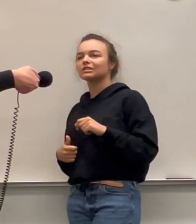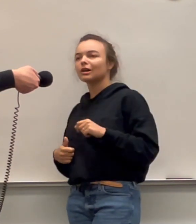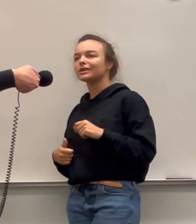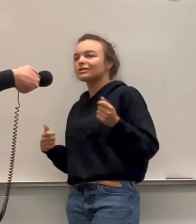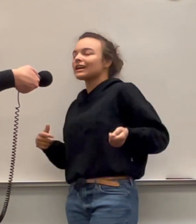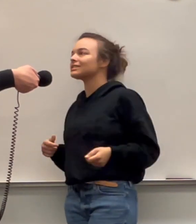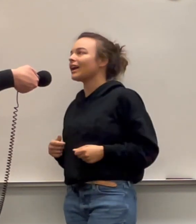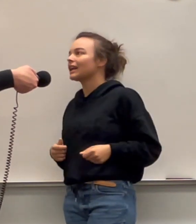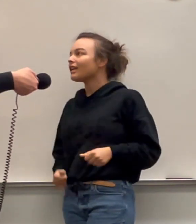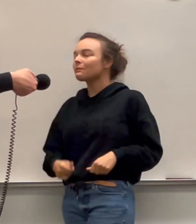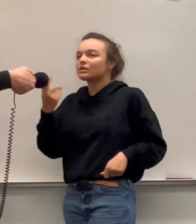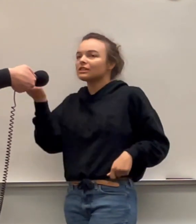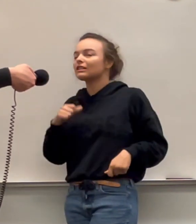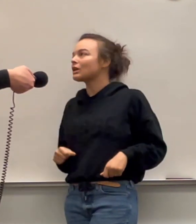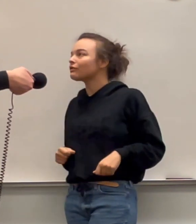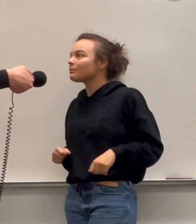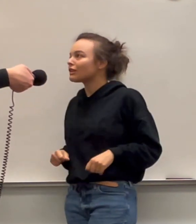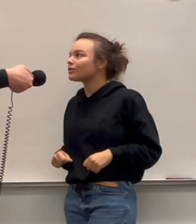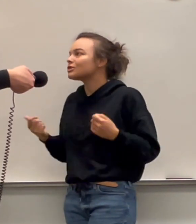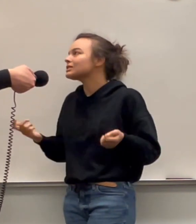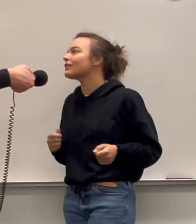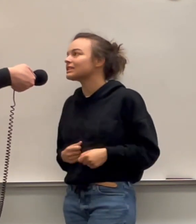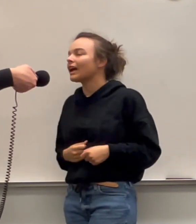works at Starbucks knows how to sign that person in the drive-through at McDonald's knows how to